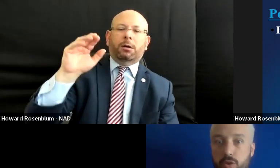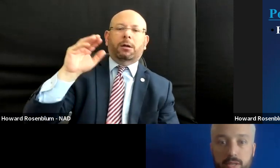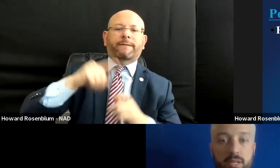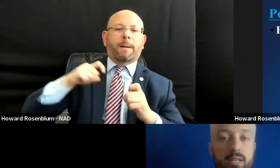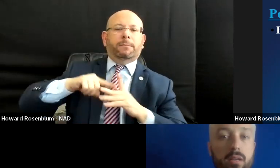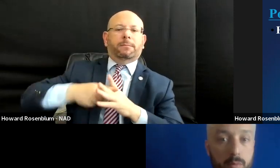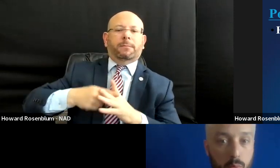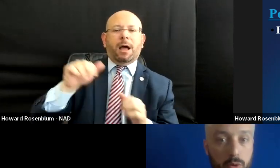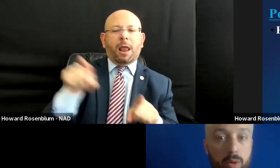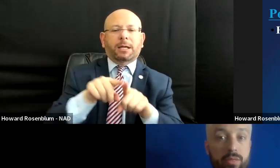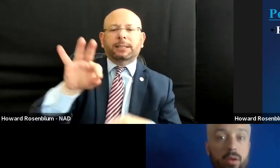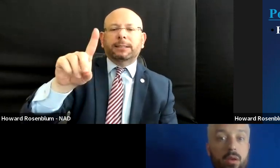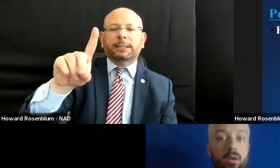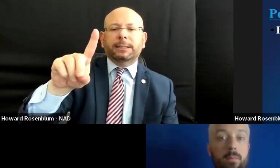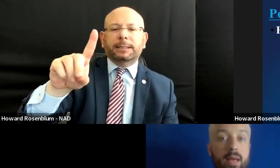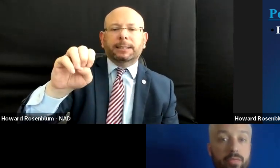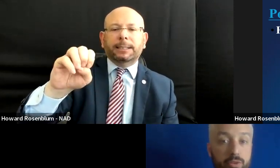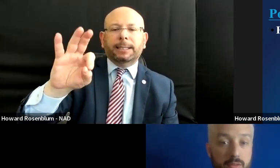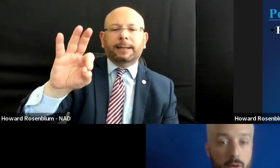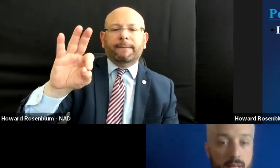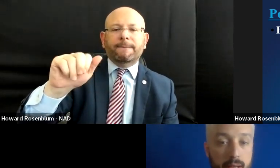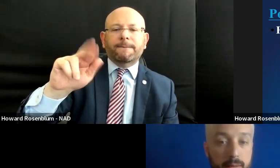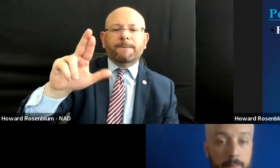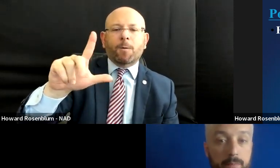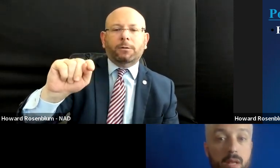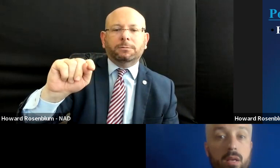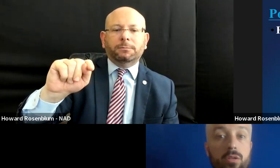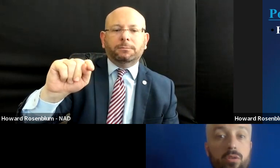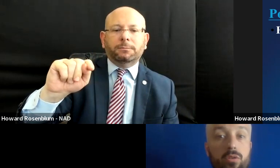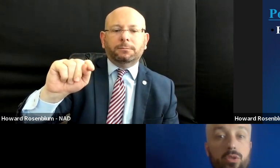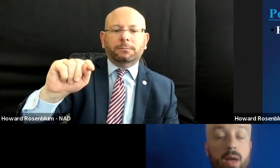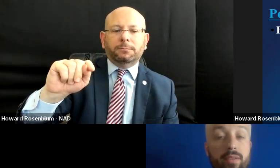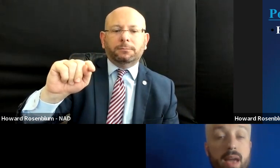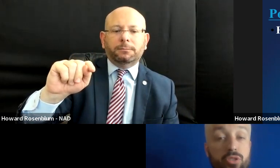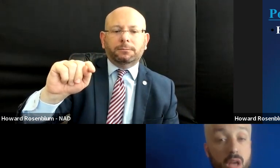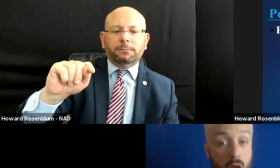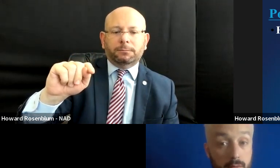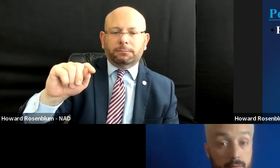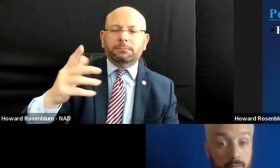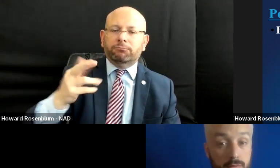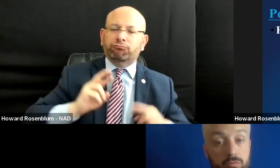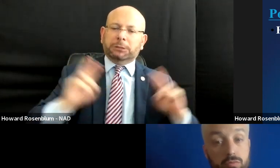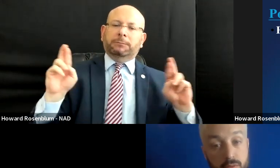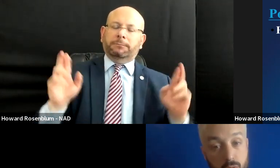they dill fault to being on automatically so all of the social media sites